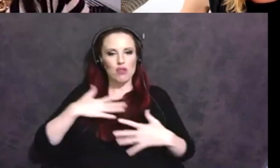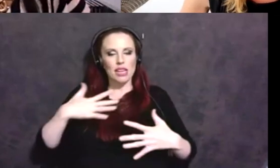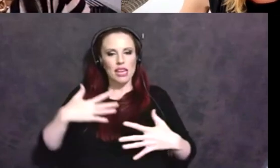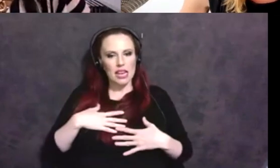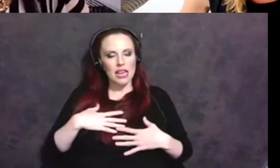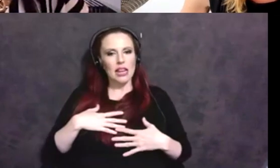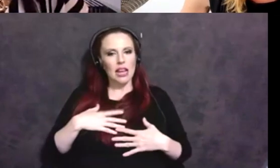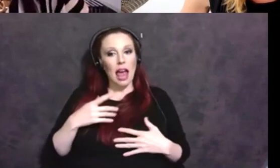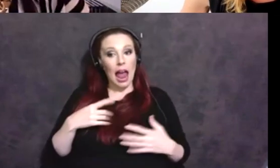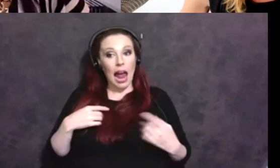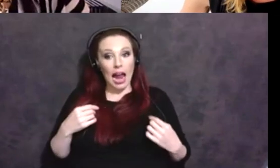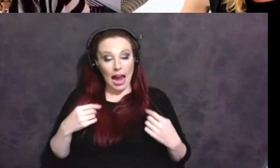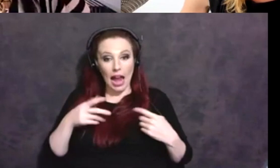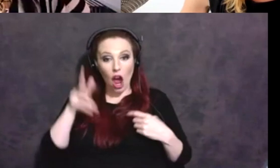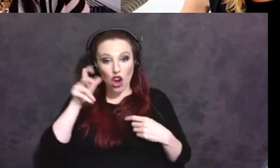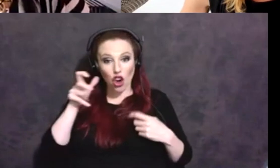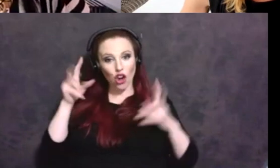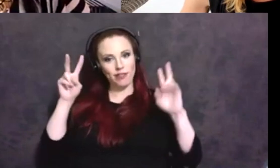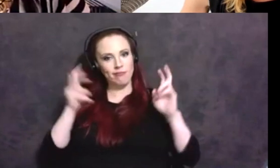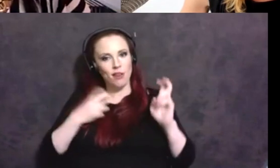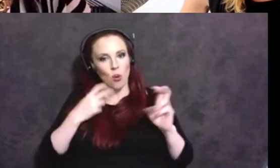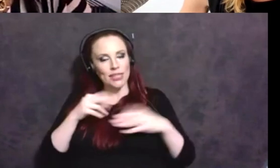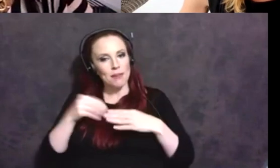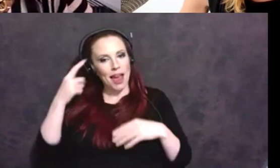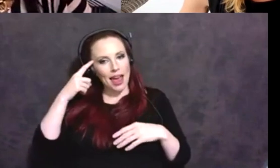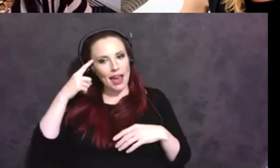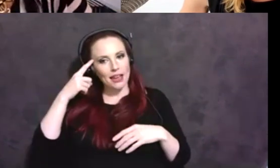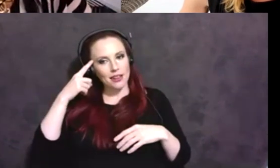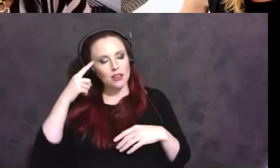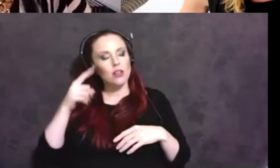calm down and feel the stress in your body. Now take several breaths. Then I start doing